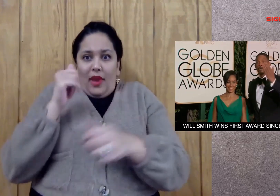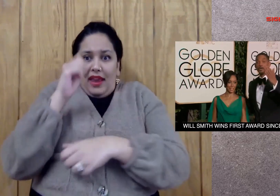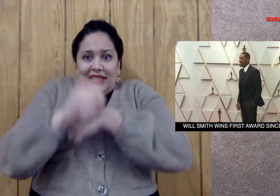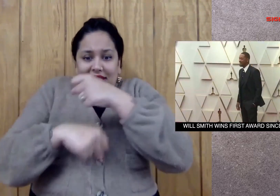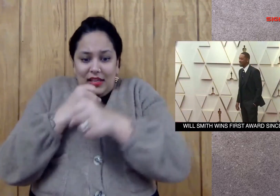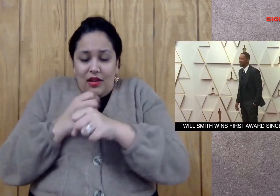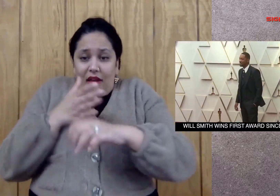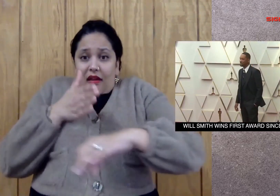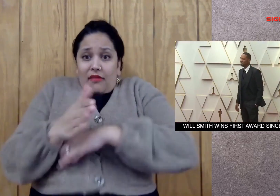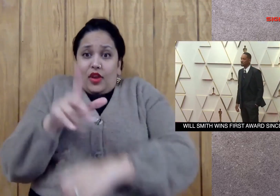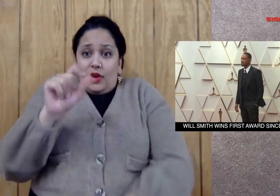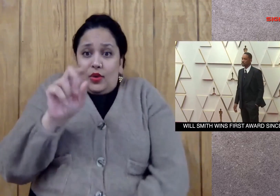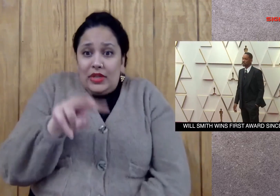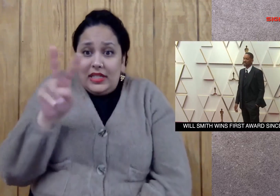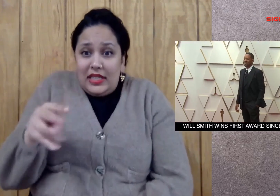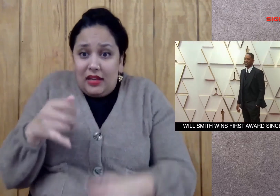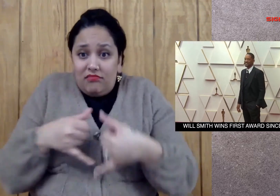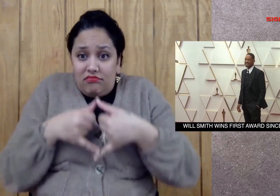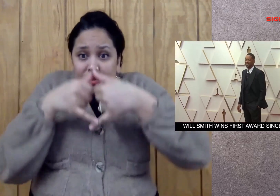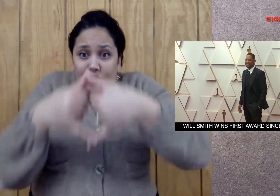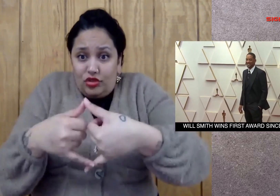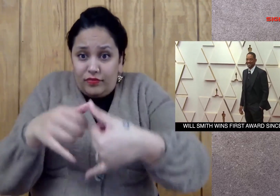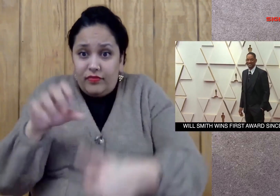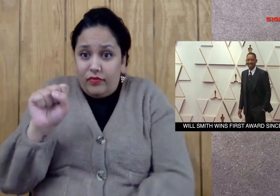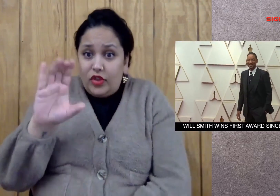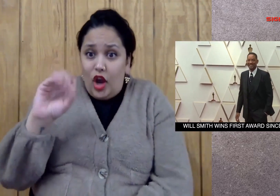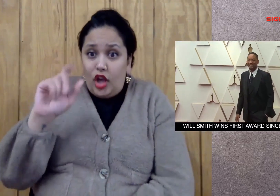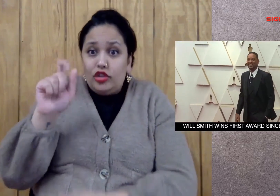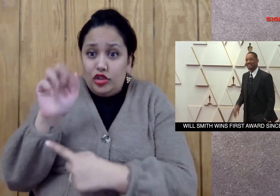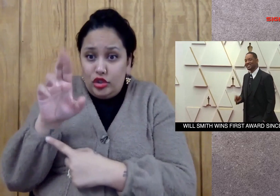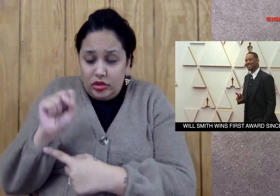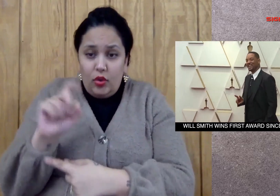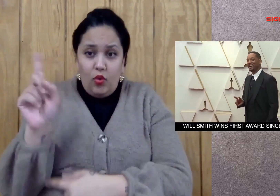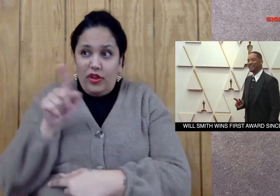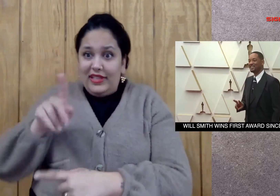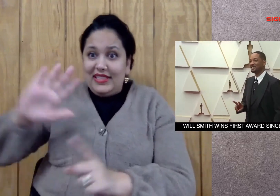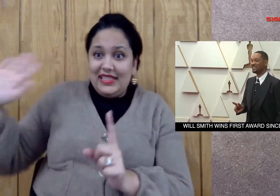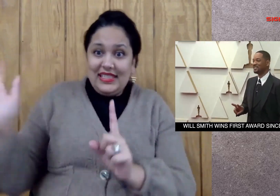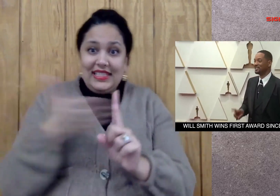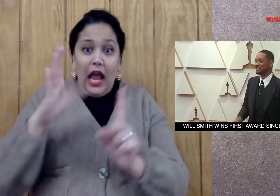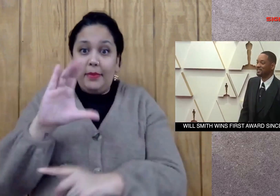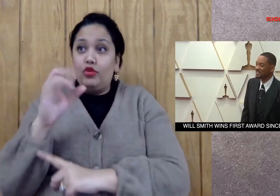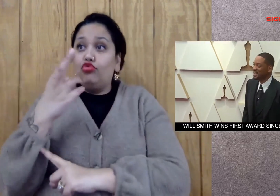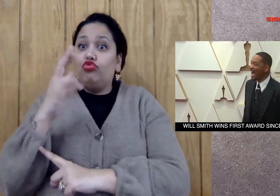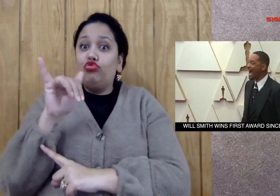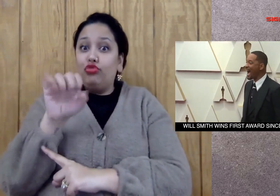Smith's win comes almost a year after the 2022 Oscars where